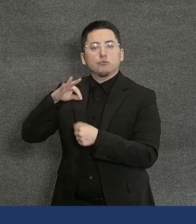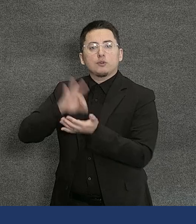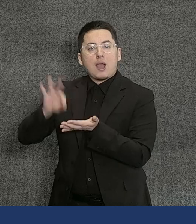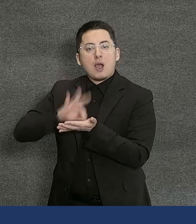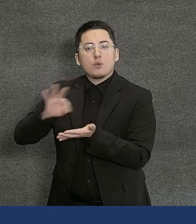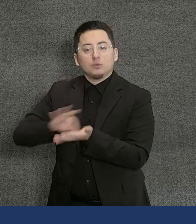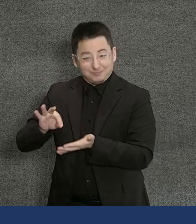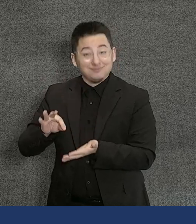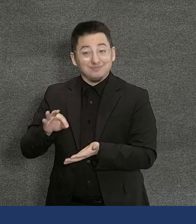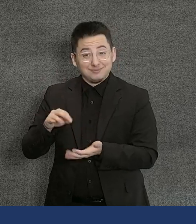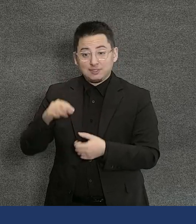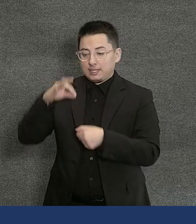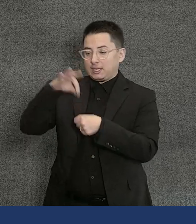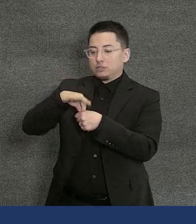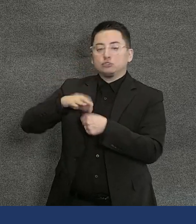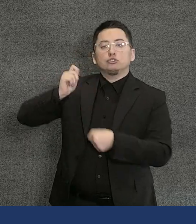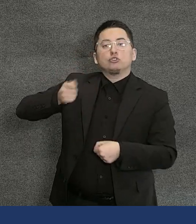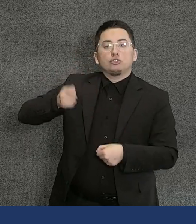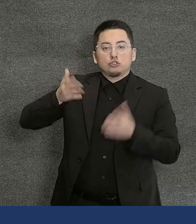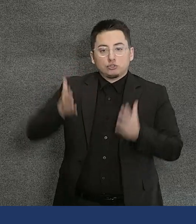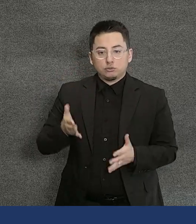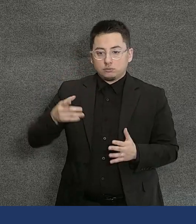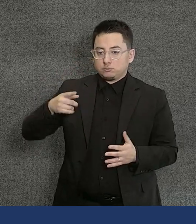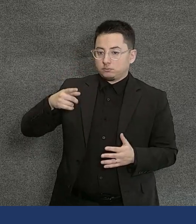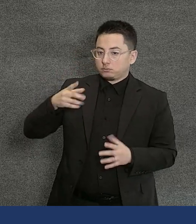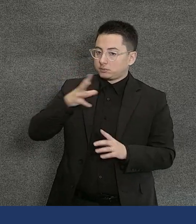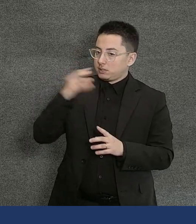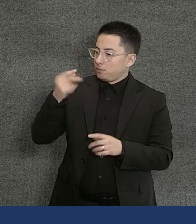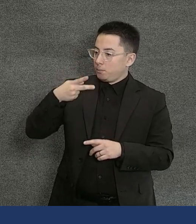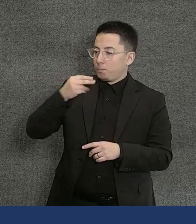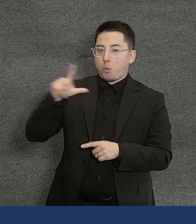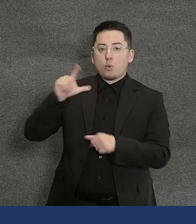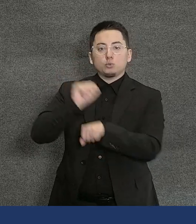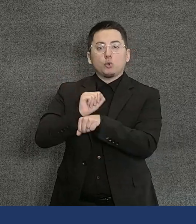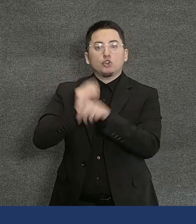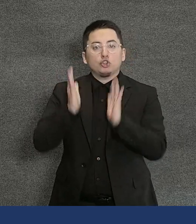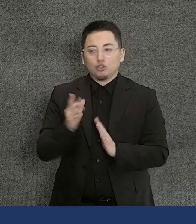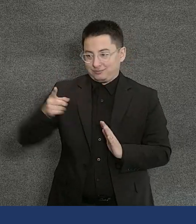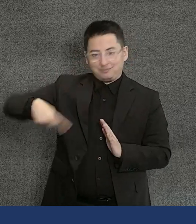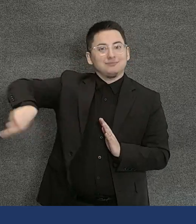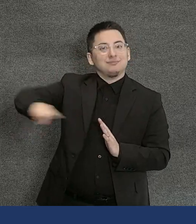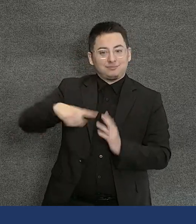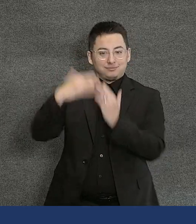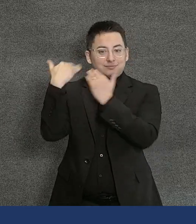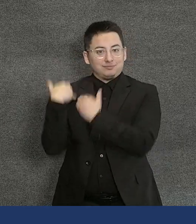so we don't do that, but we do so much else in the realm of voting and democracy.